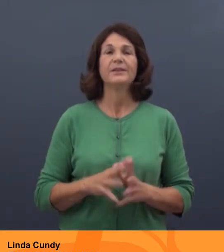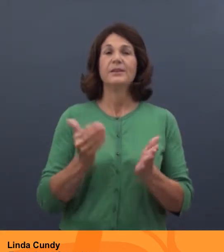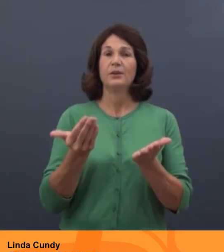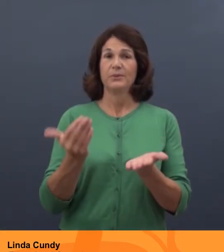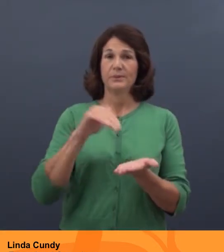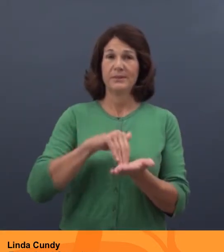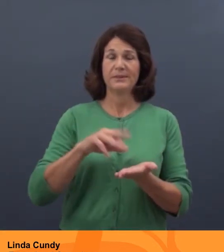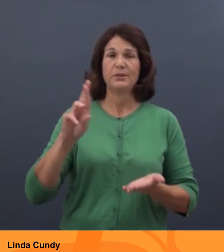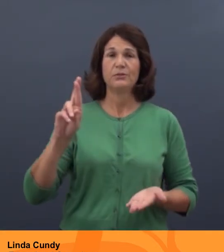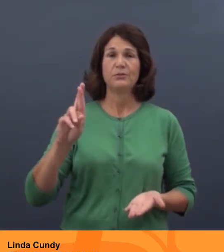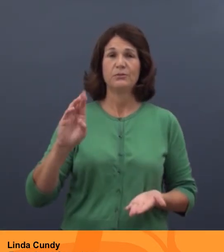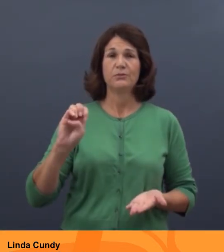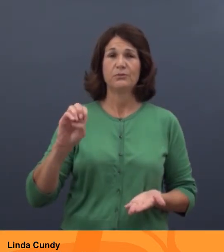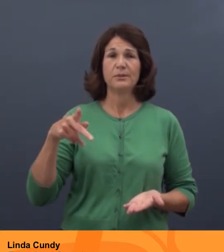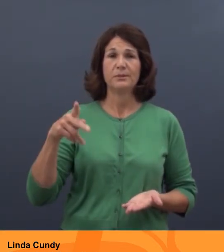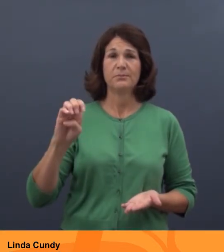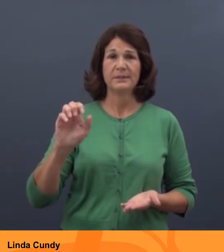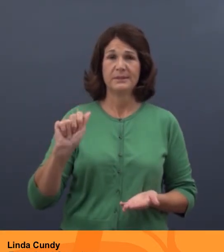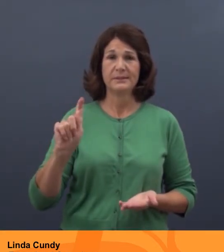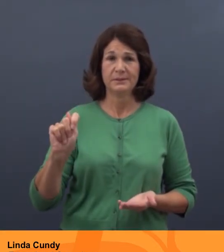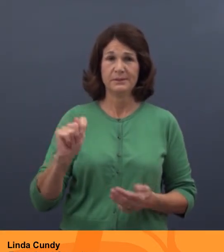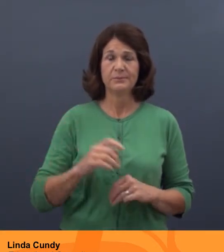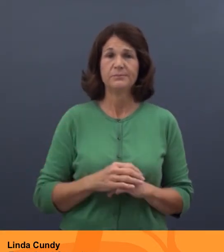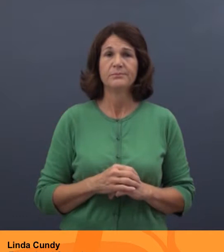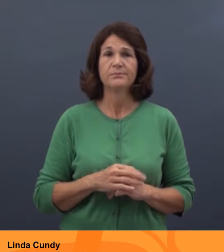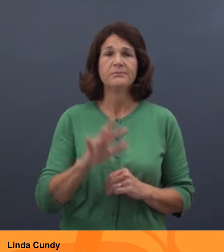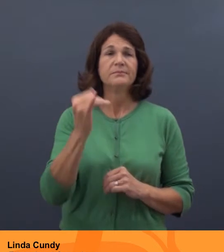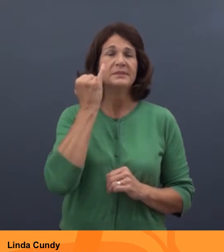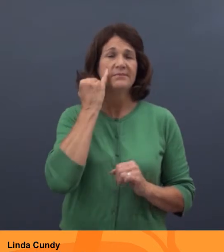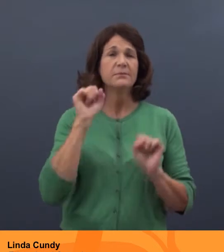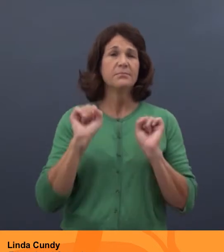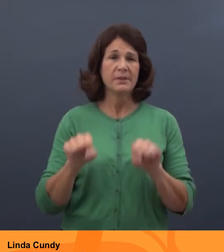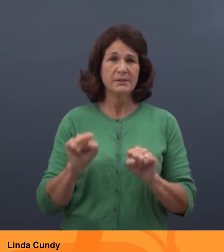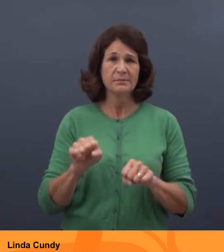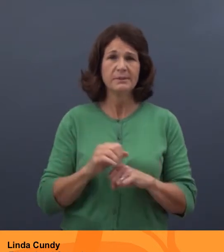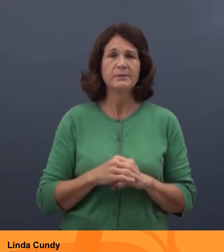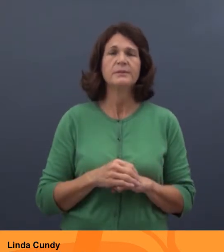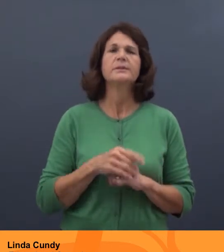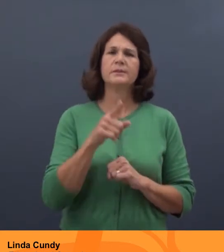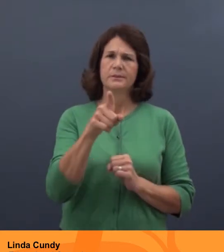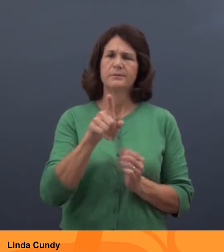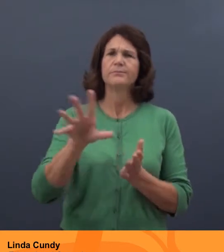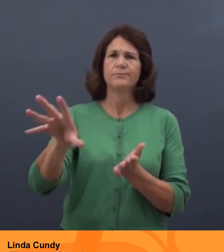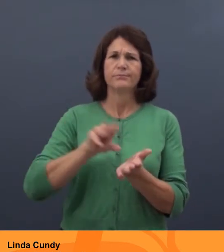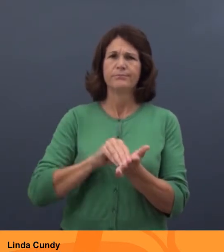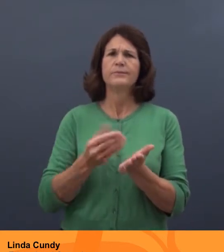Repeat. When possible, repeat students' answers